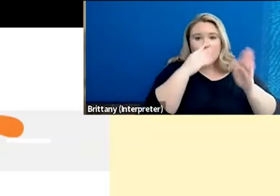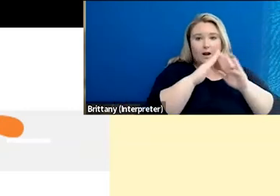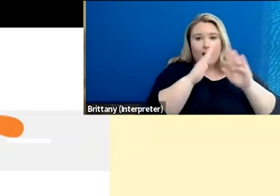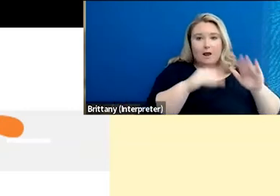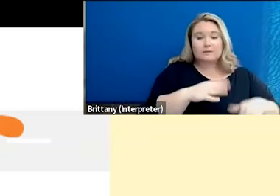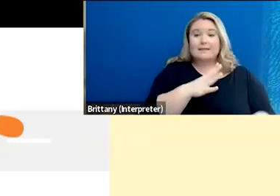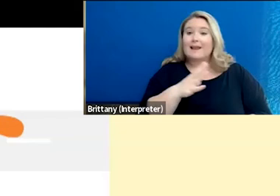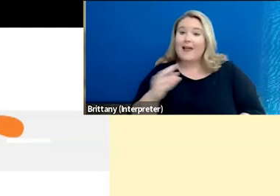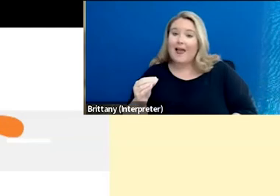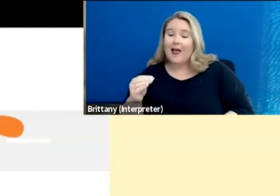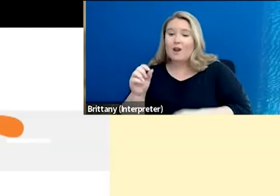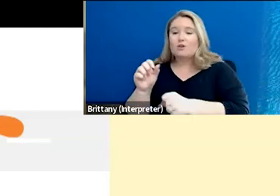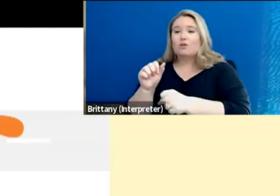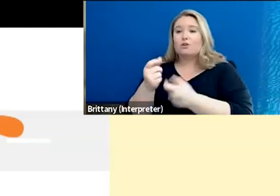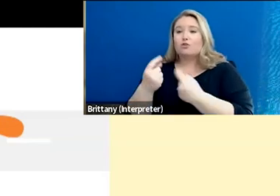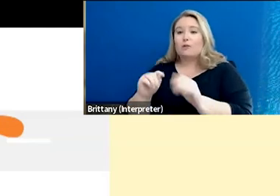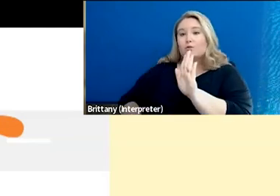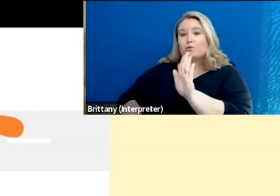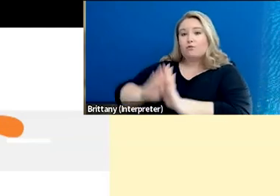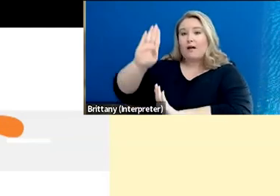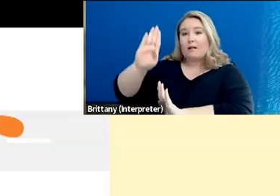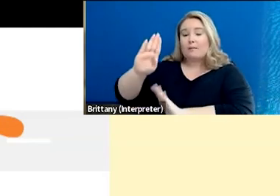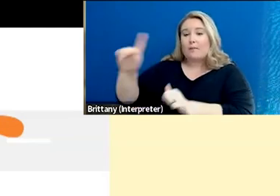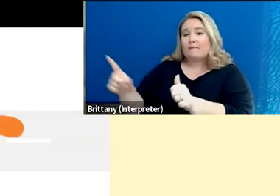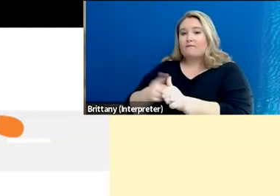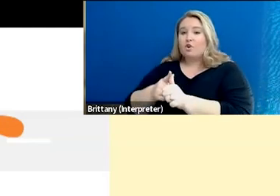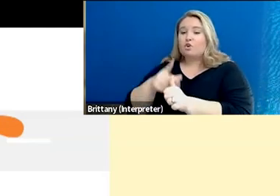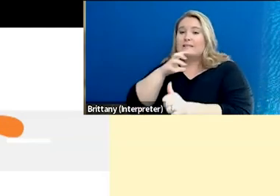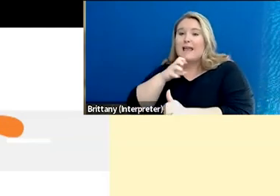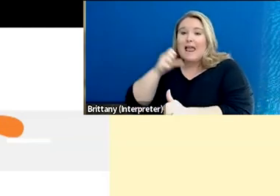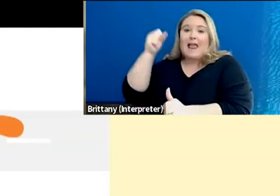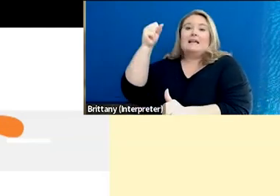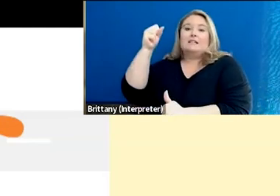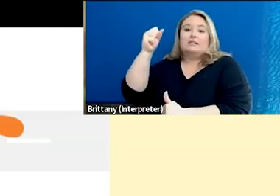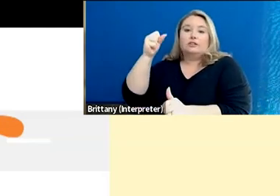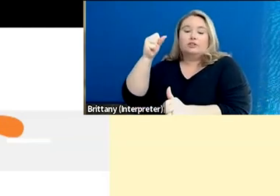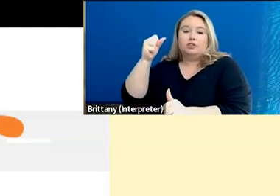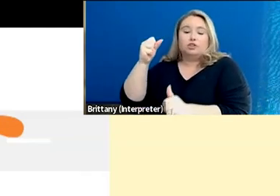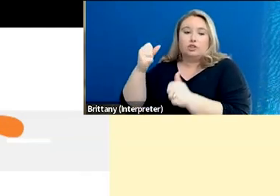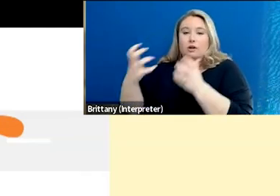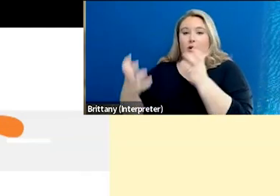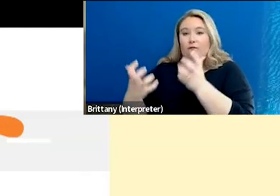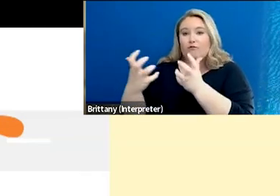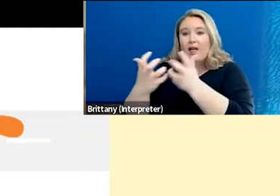the first age-friendly library certification program. So we're really excited to have our libraries